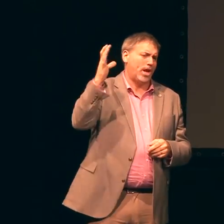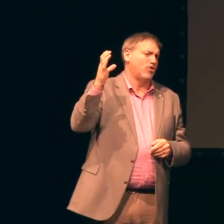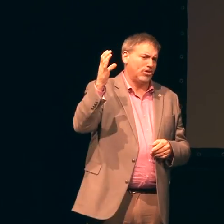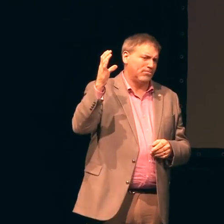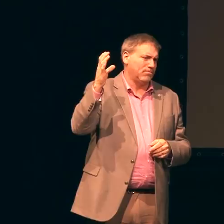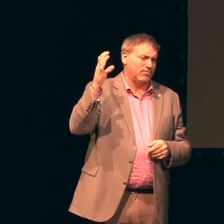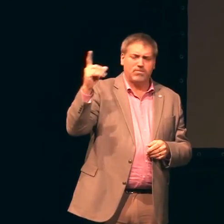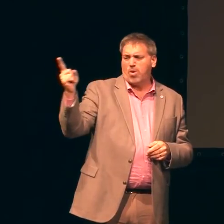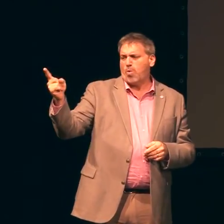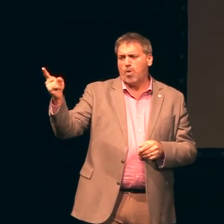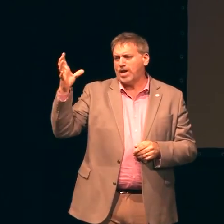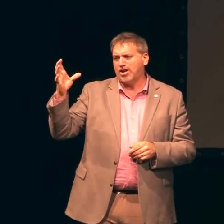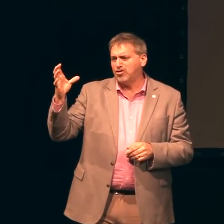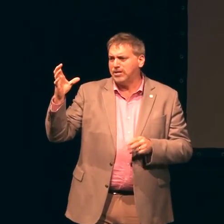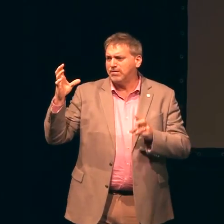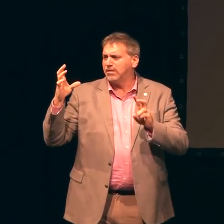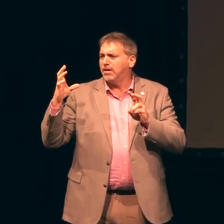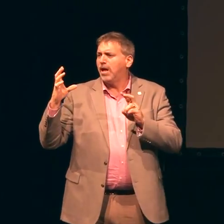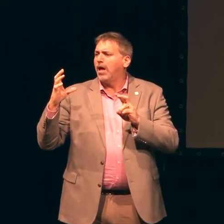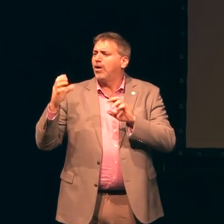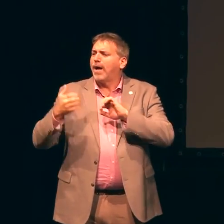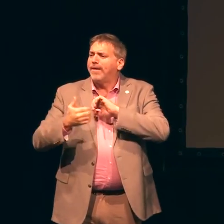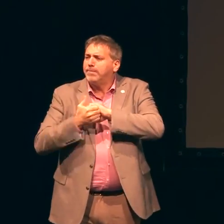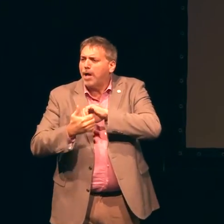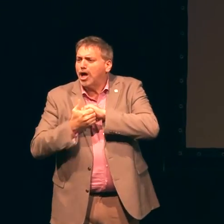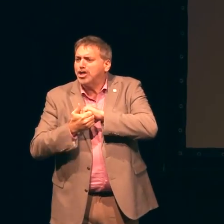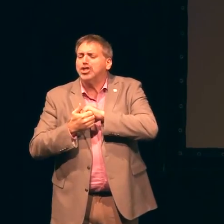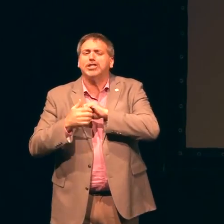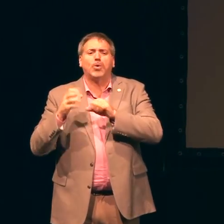we official have over 100 collaborators. They're